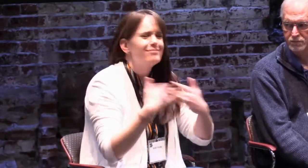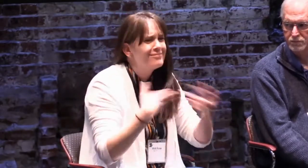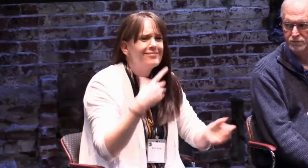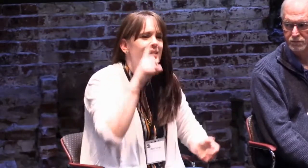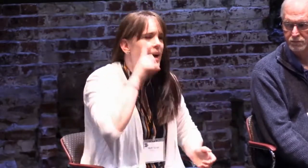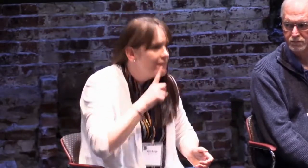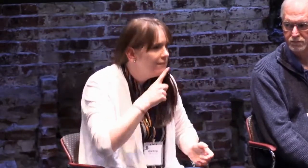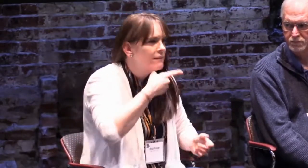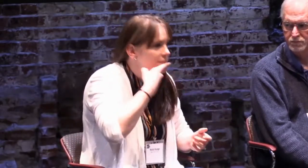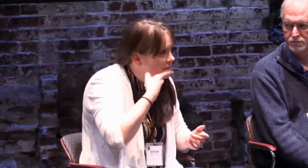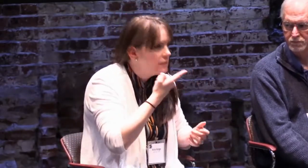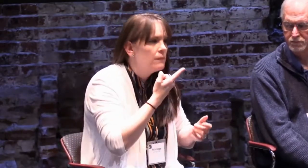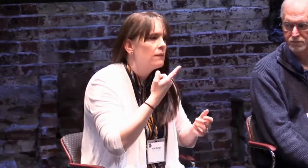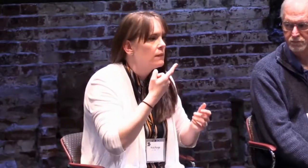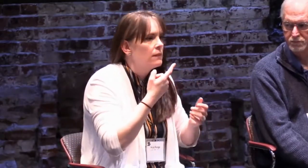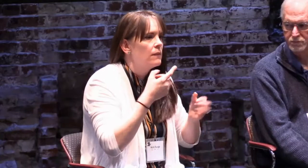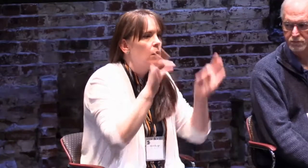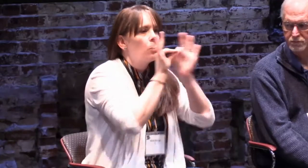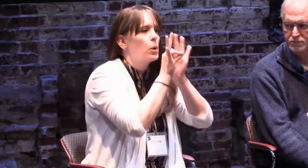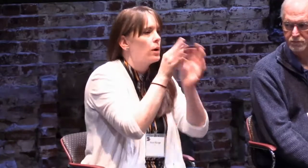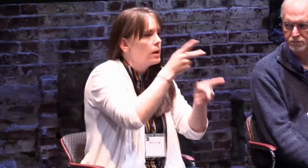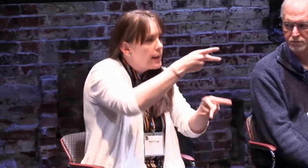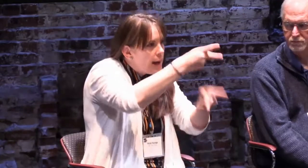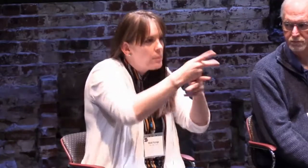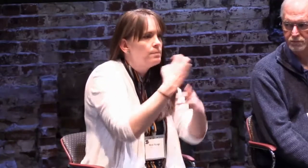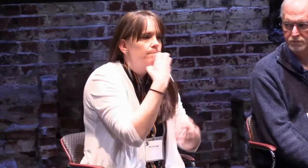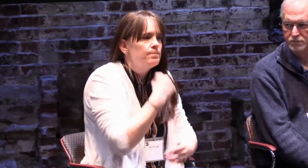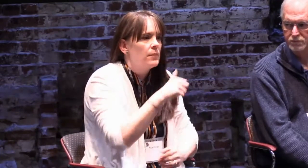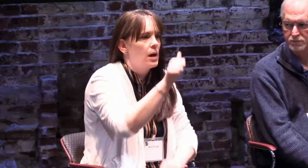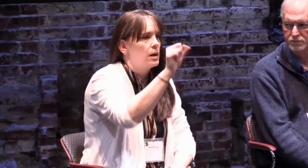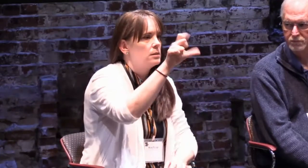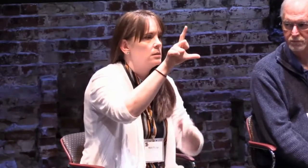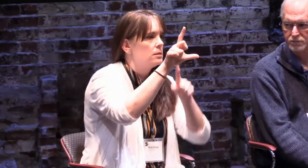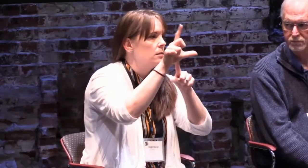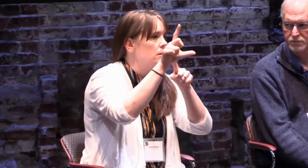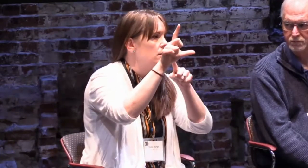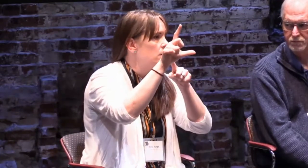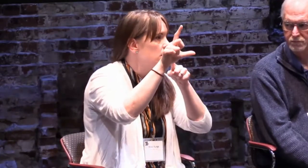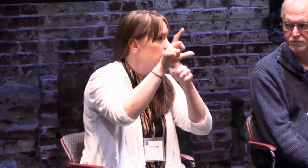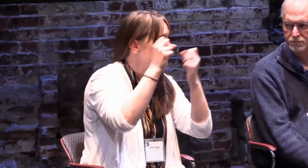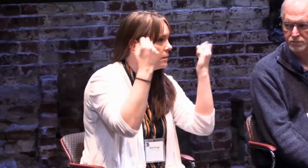to collaborate. So I think that's one thing to keep in mind.